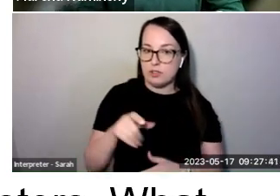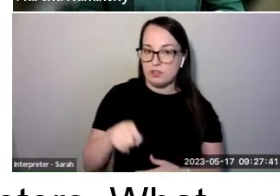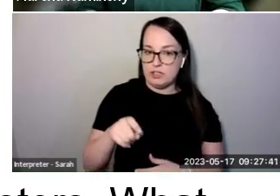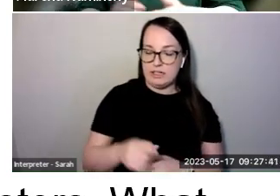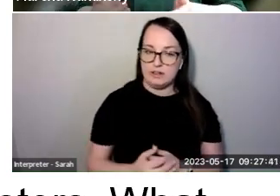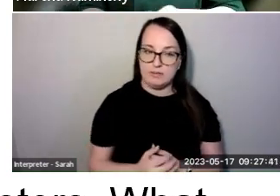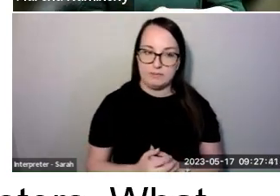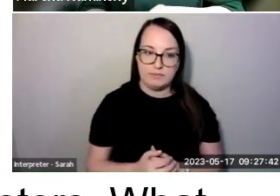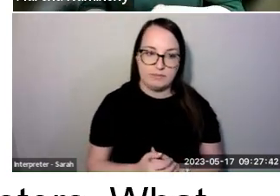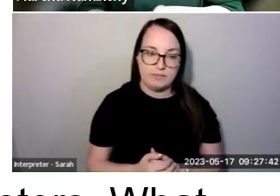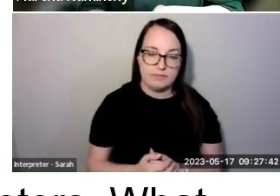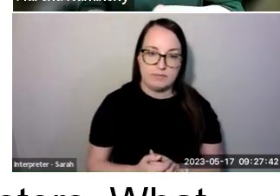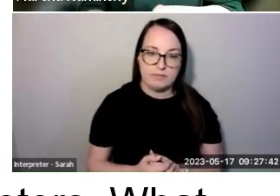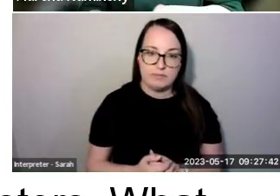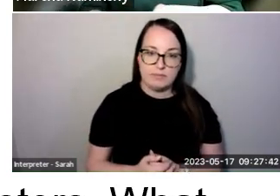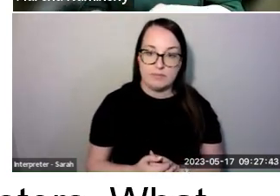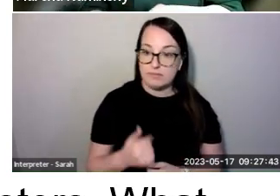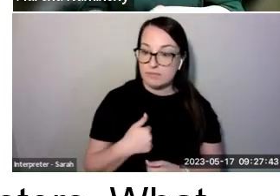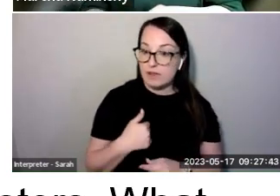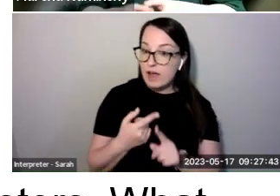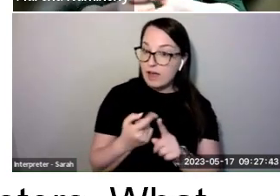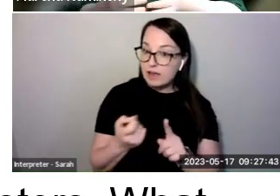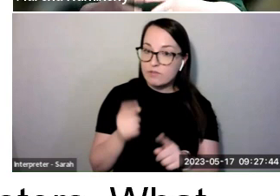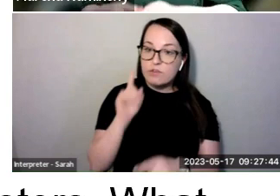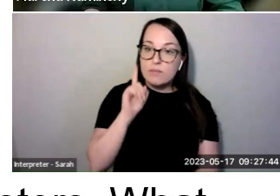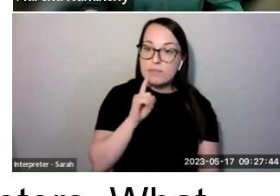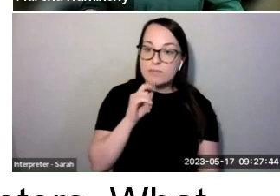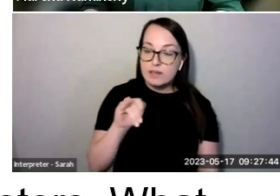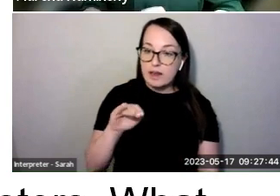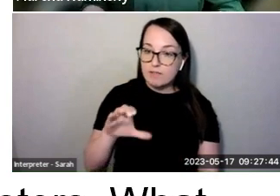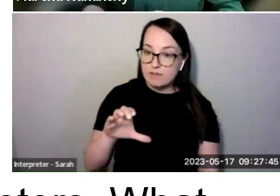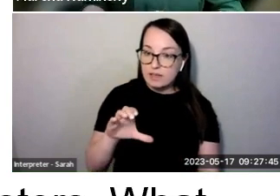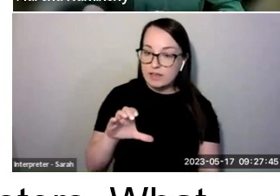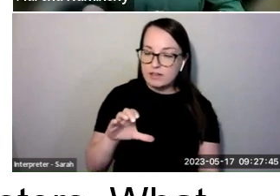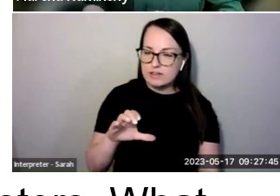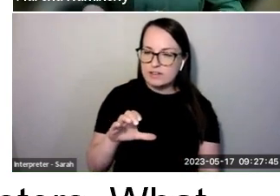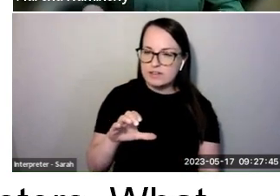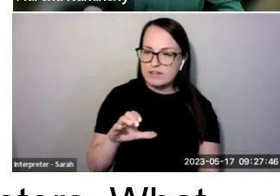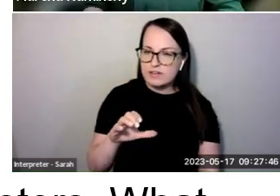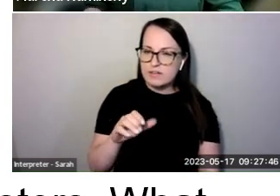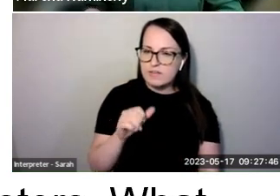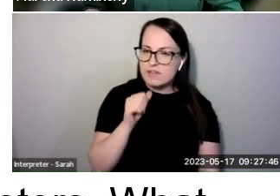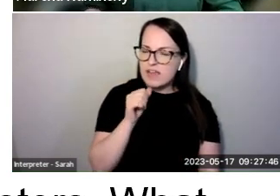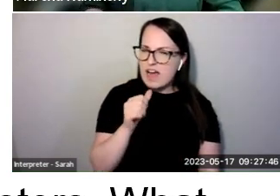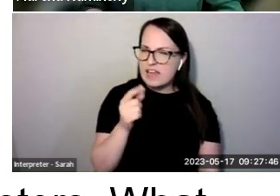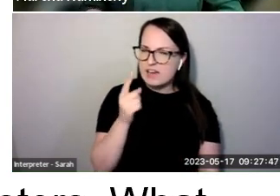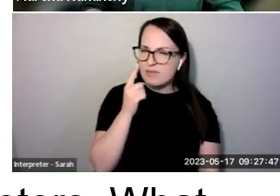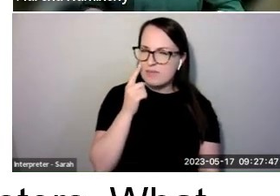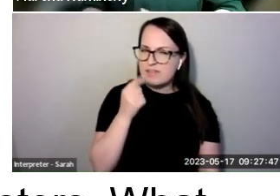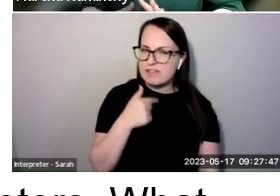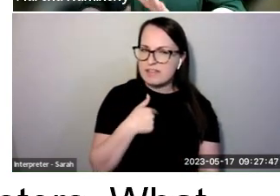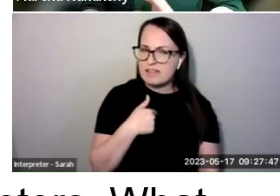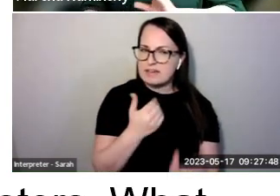service is needed. As always, I am from DEAF, Inc.